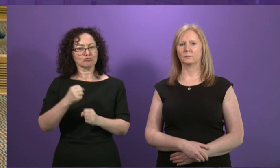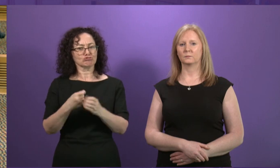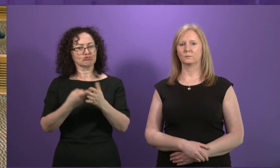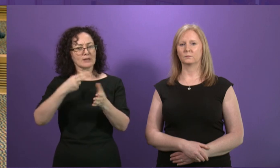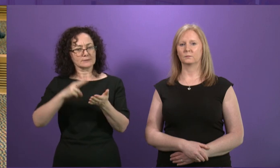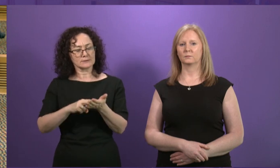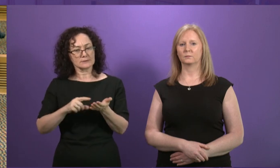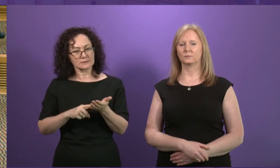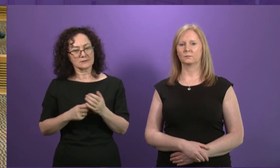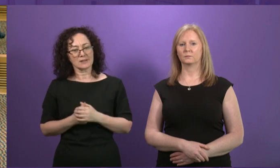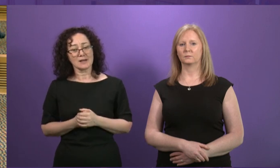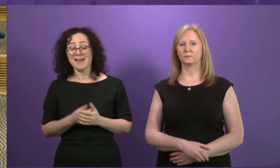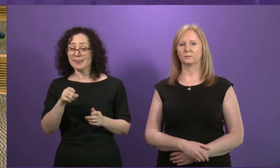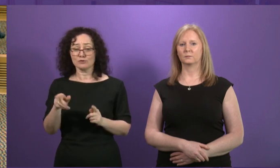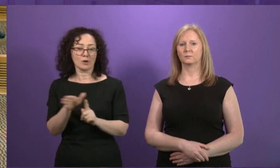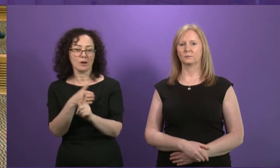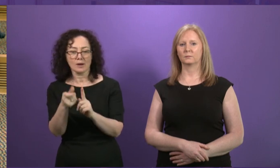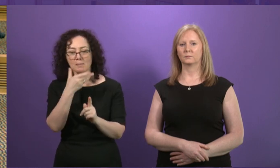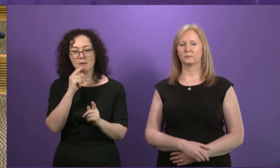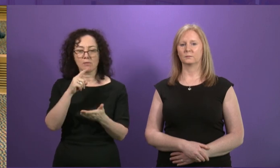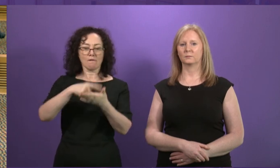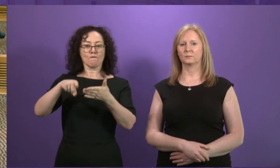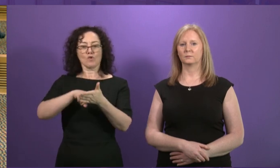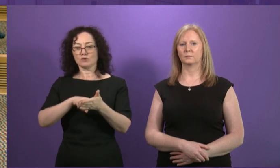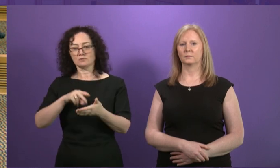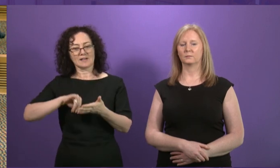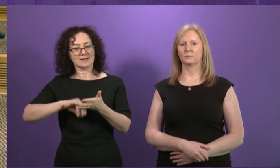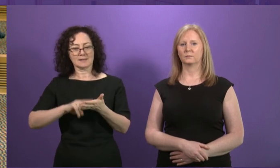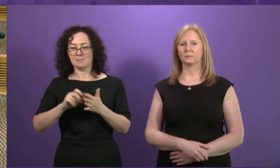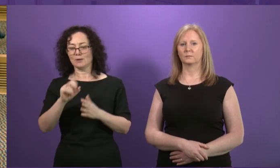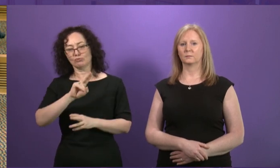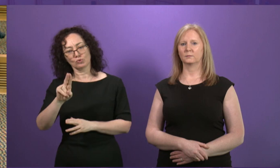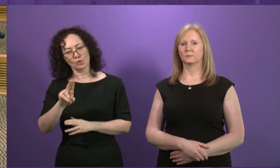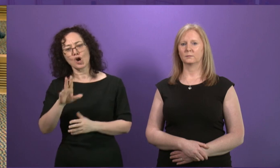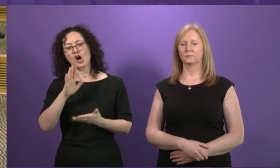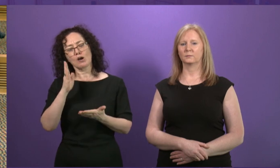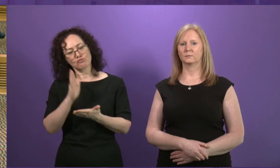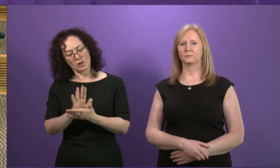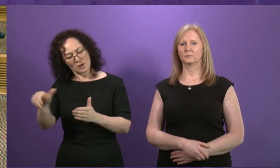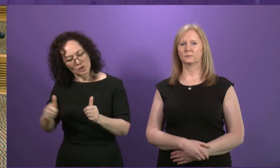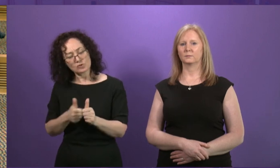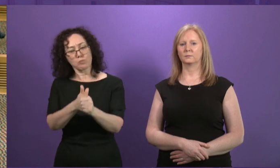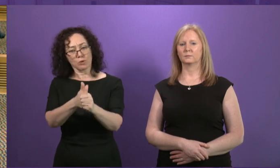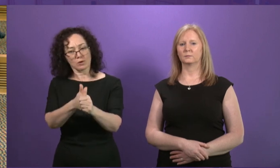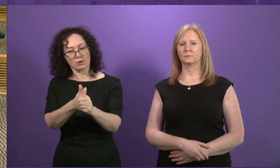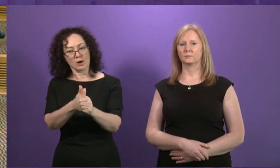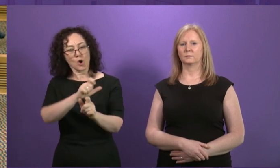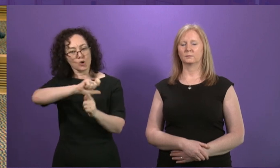for anybody; it is just money to ensure the regeneration of communities the length and breadth of Scotland. That shows a Government that is getting on with the day job,